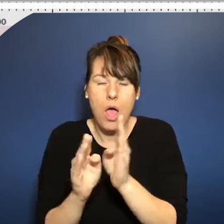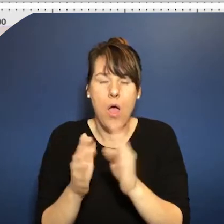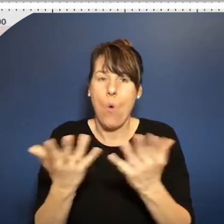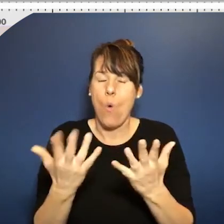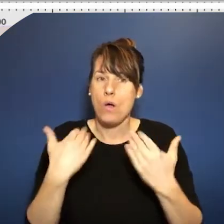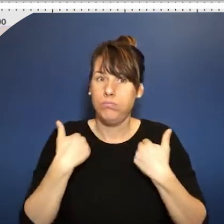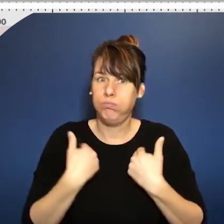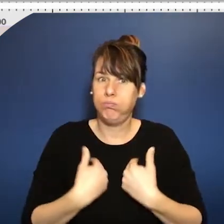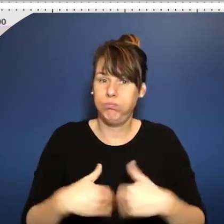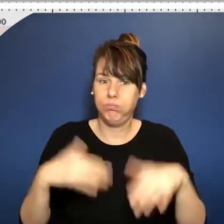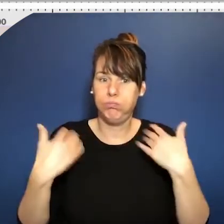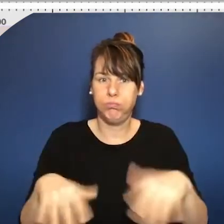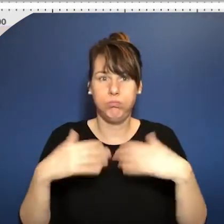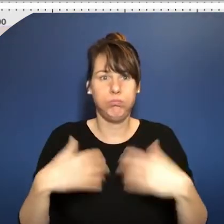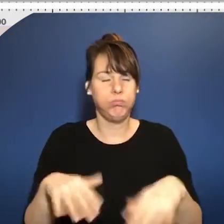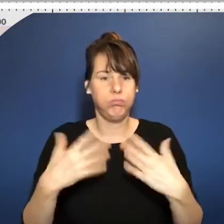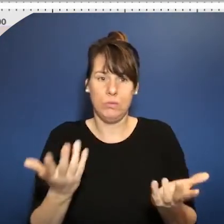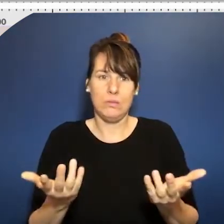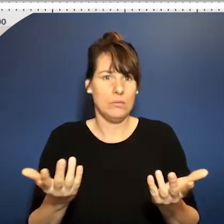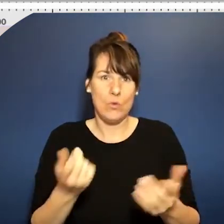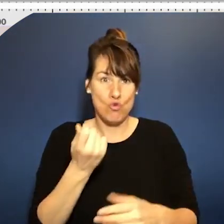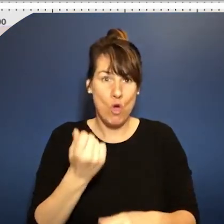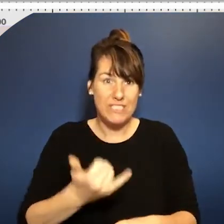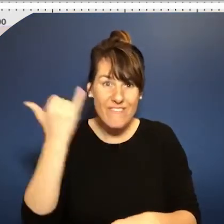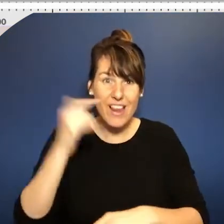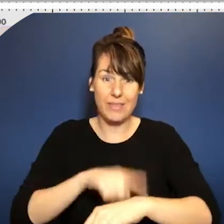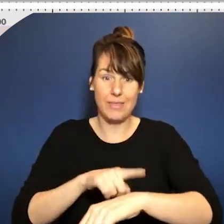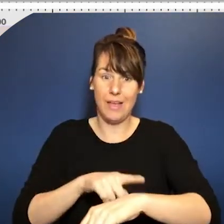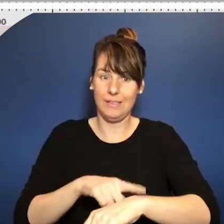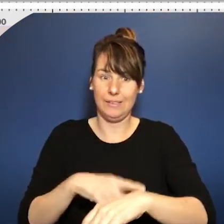Otherwise, you have to really arrange the boundaries of each